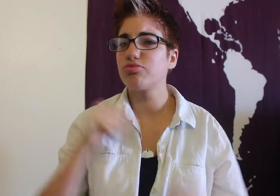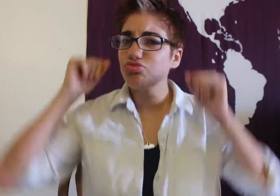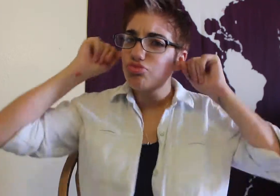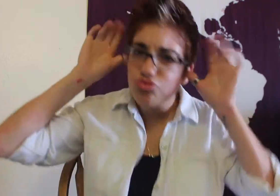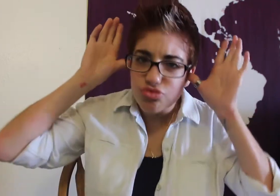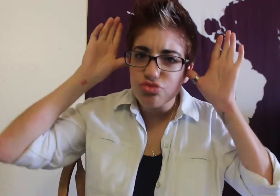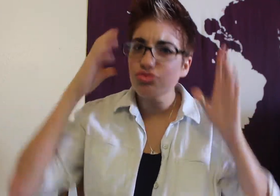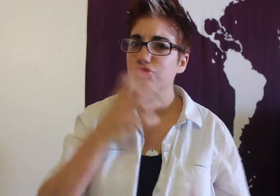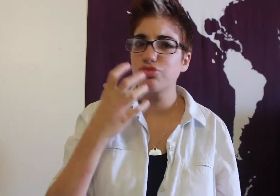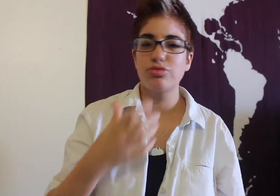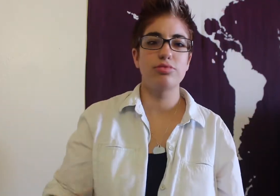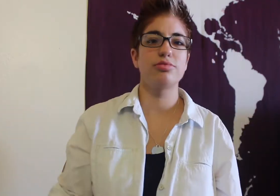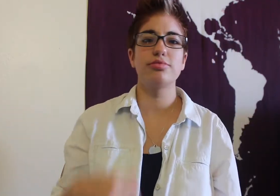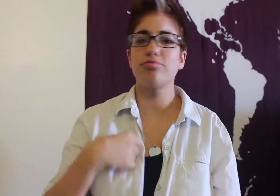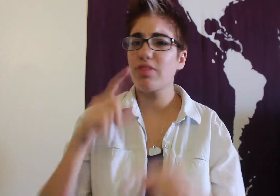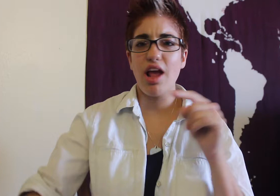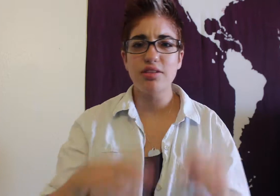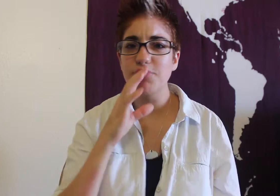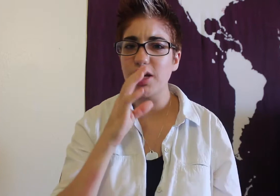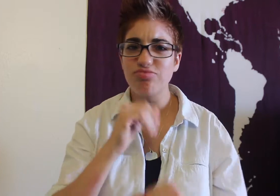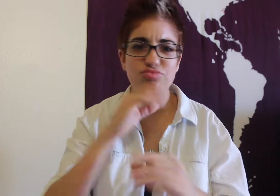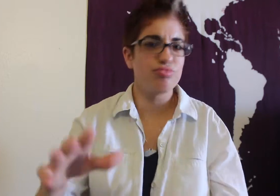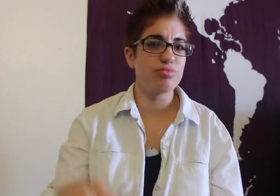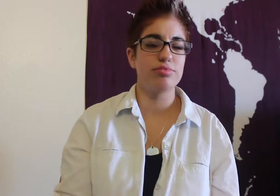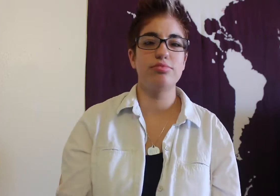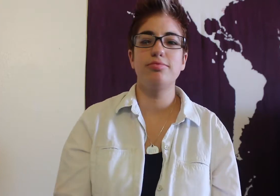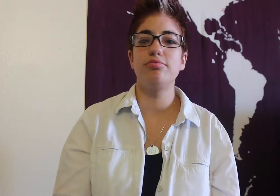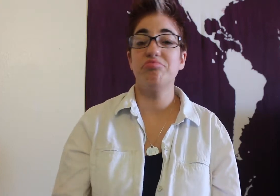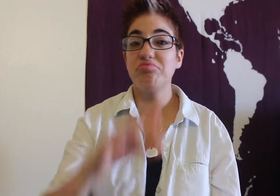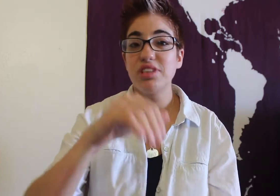is that I am profoundly Deaf and I cannot speak at all.